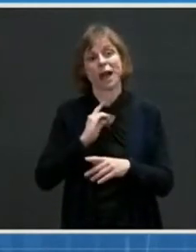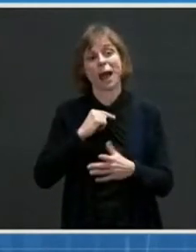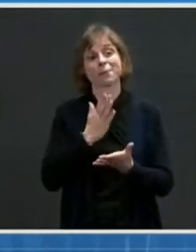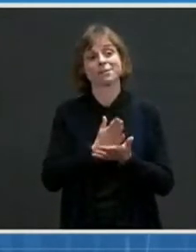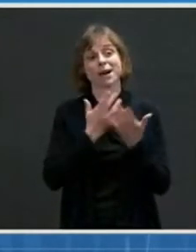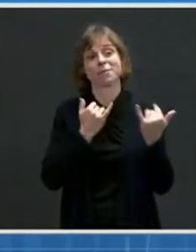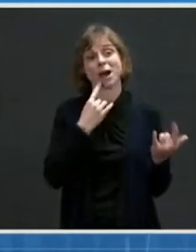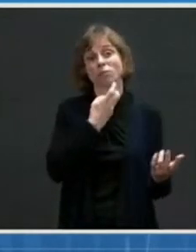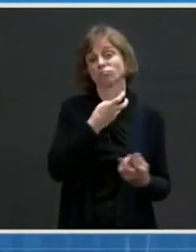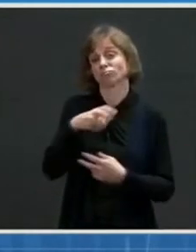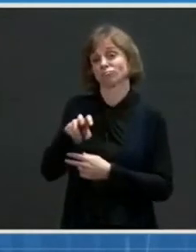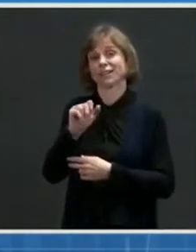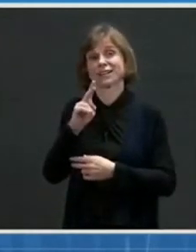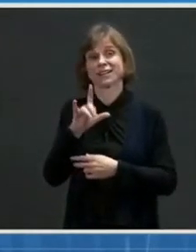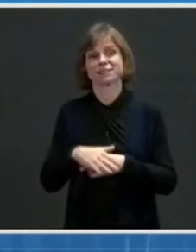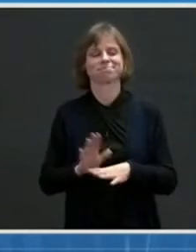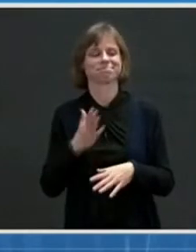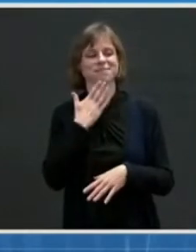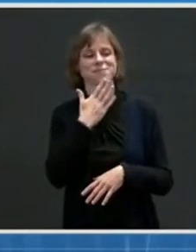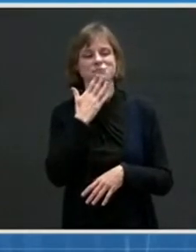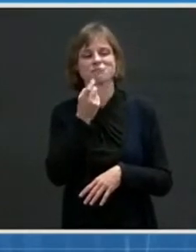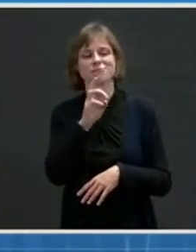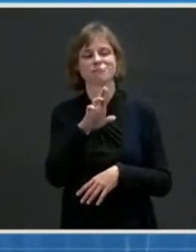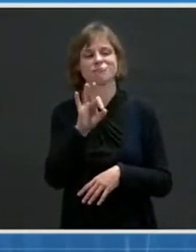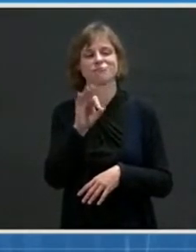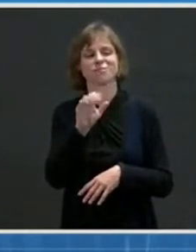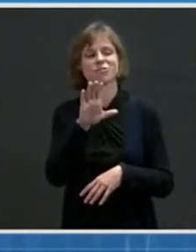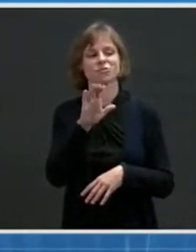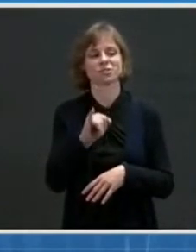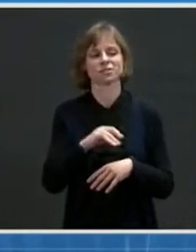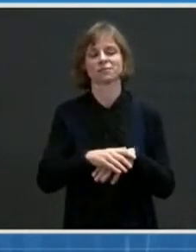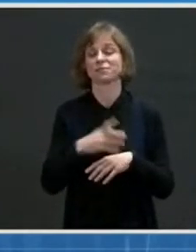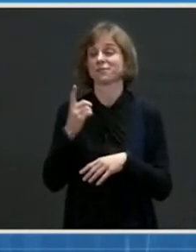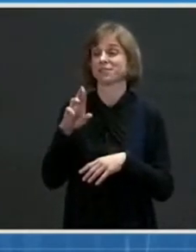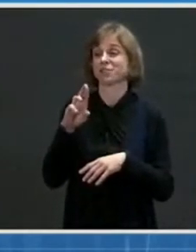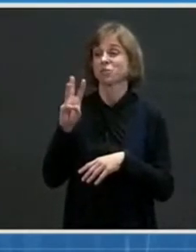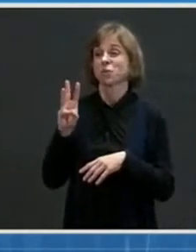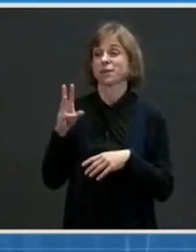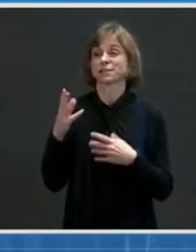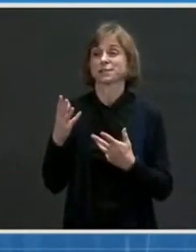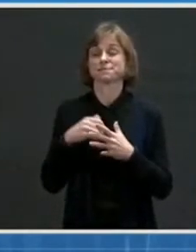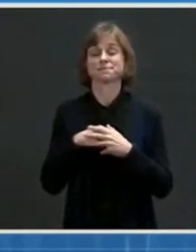FUTURE. I'LL STOP THERE AND BACK TO